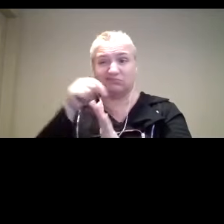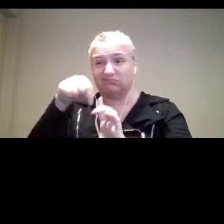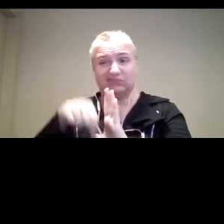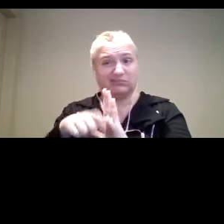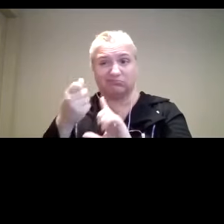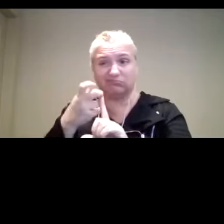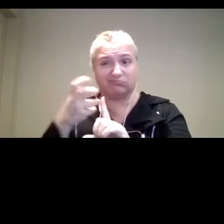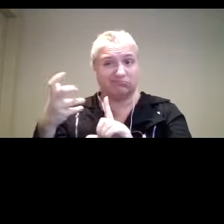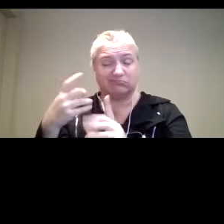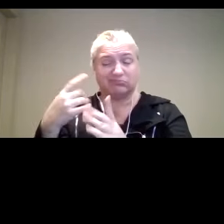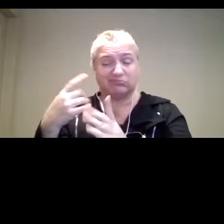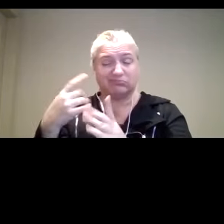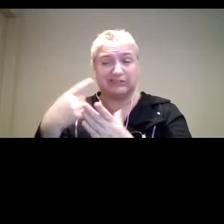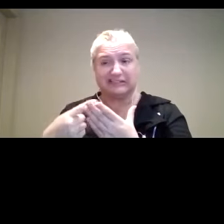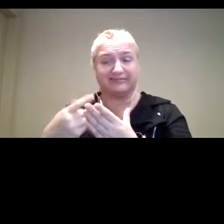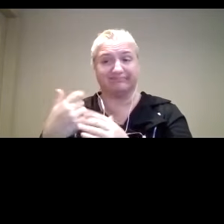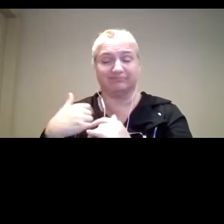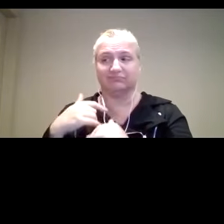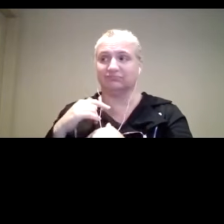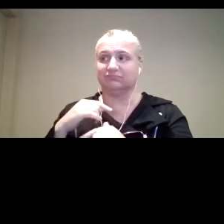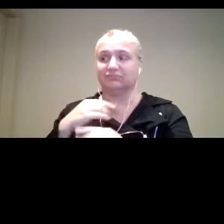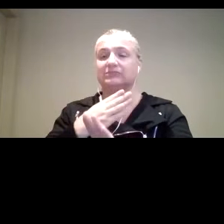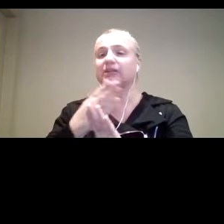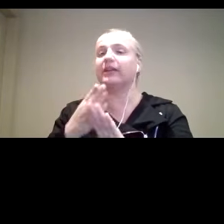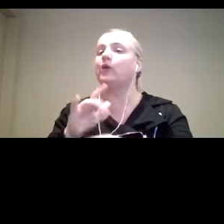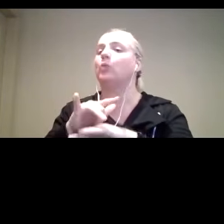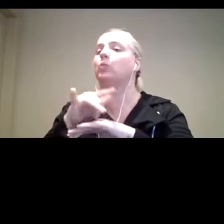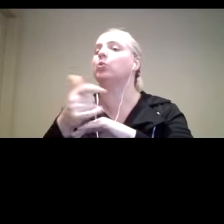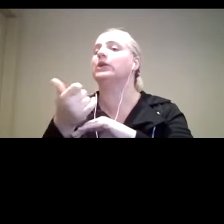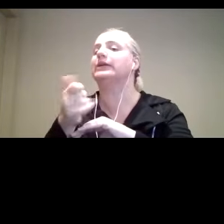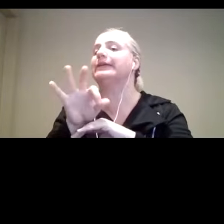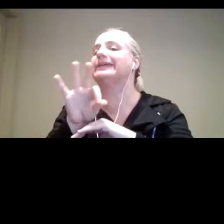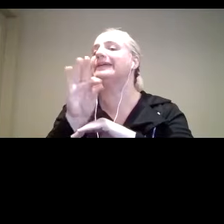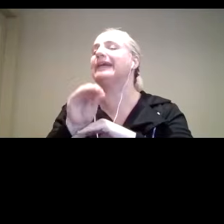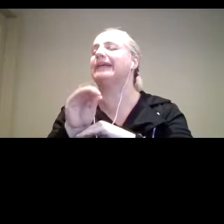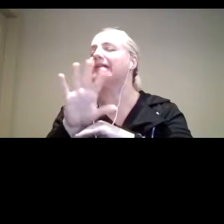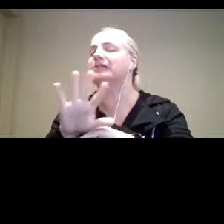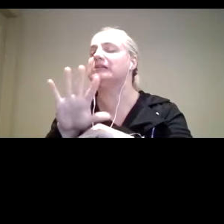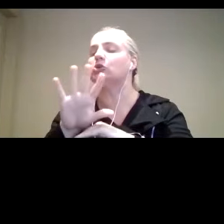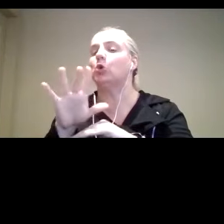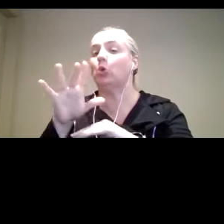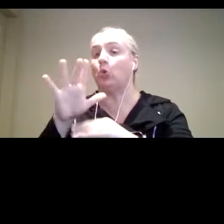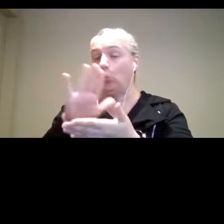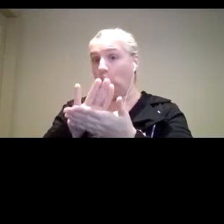In the early '90s is when school mental health centers got federally funded.